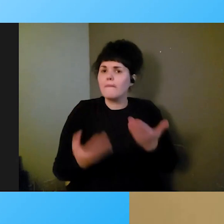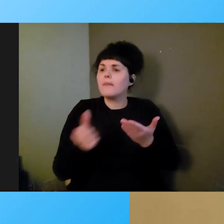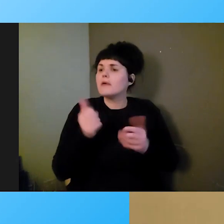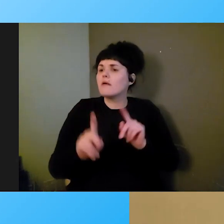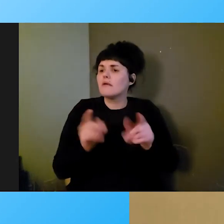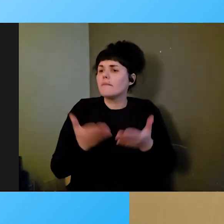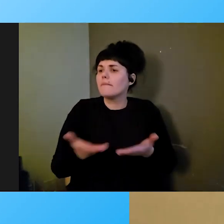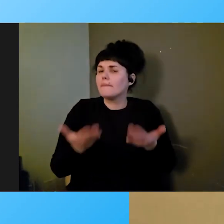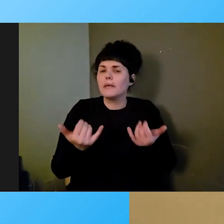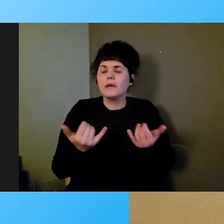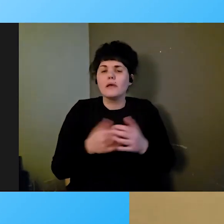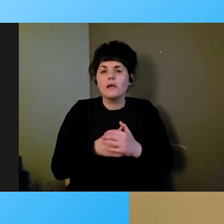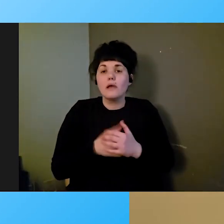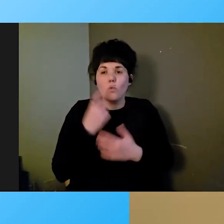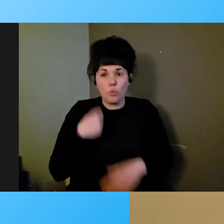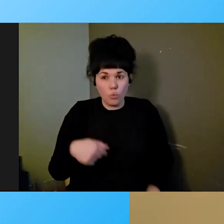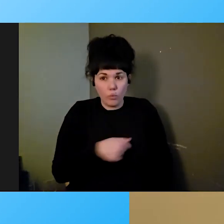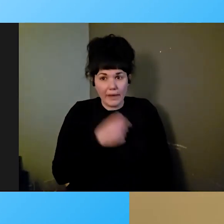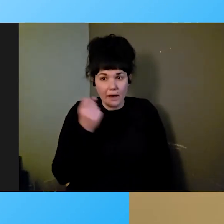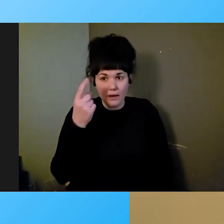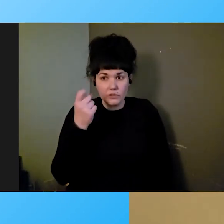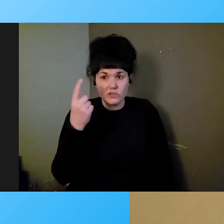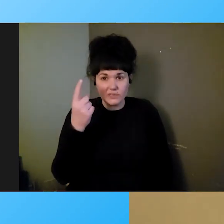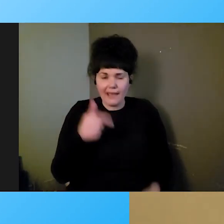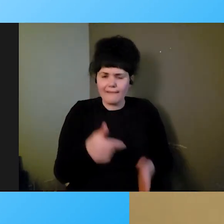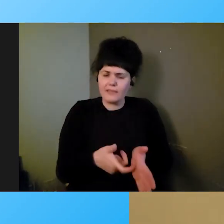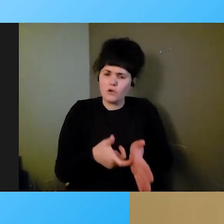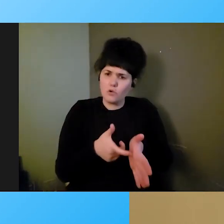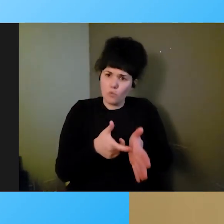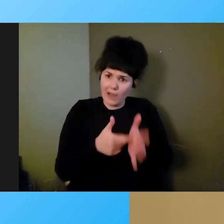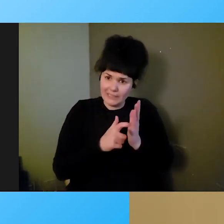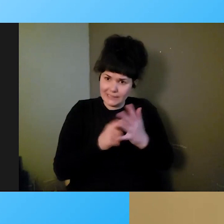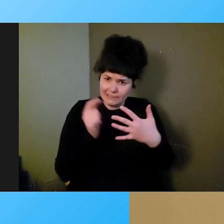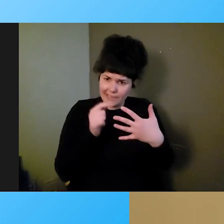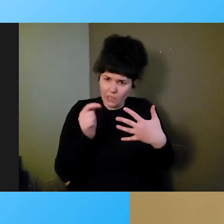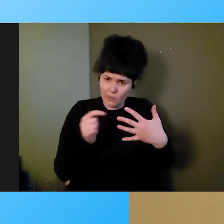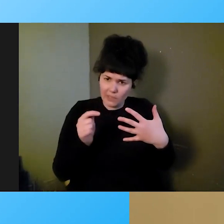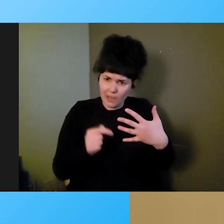are on the line, understand the criteria that's used to